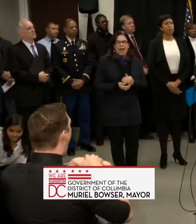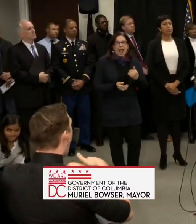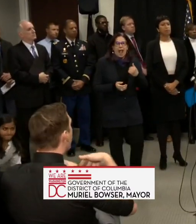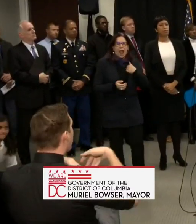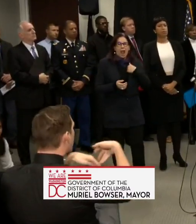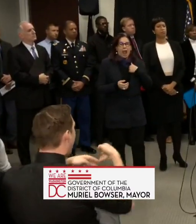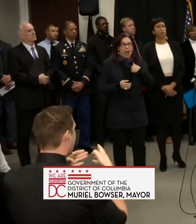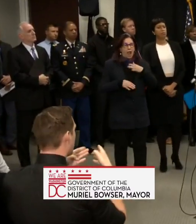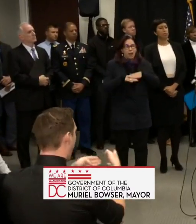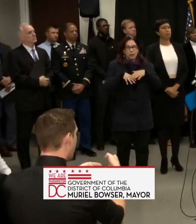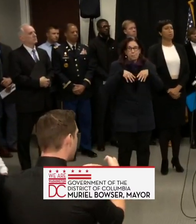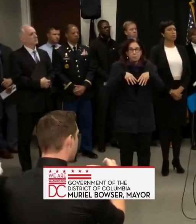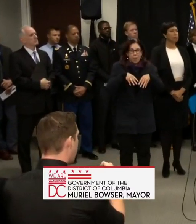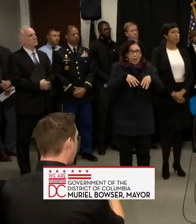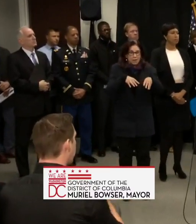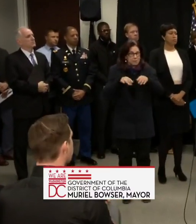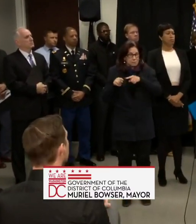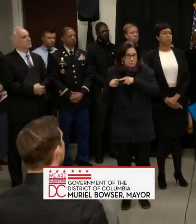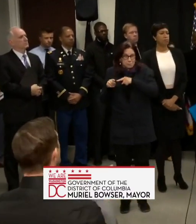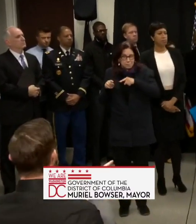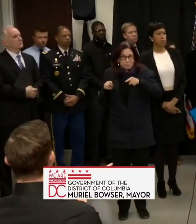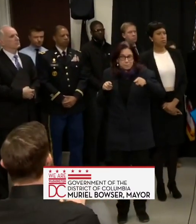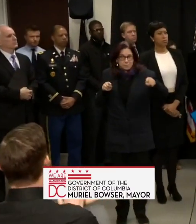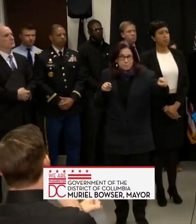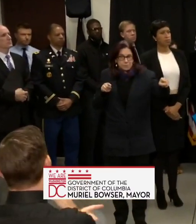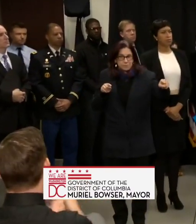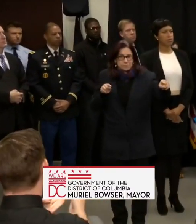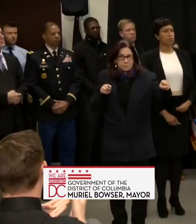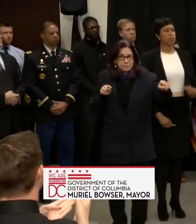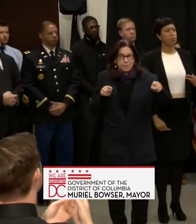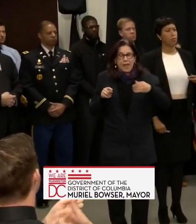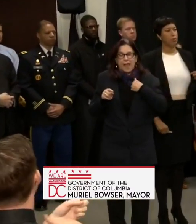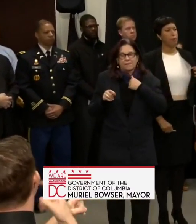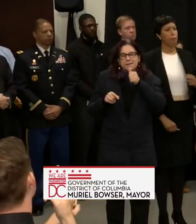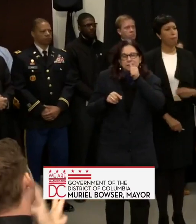WE RESPECT THE RIGHTS OF THE PUBLIC TO DEMONSTRATE AND VOICE